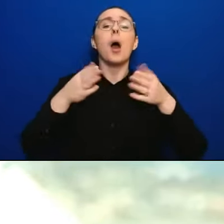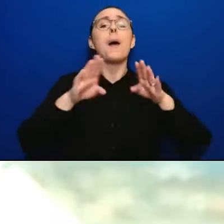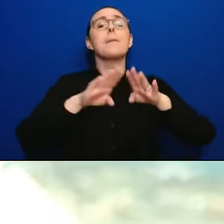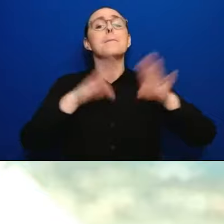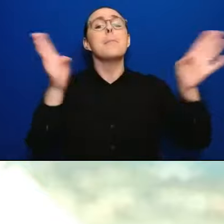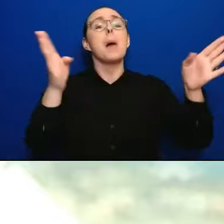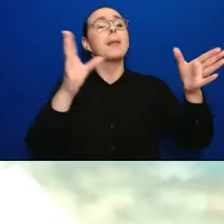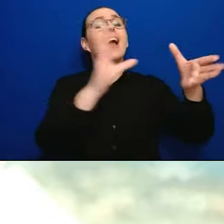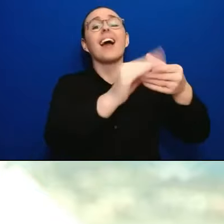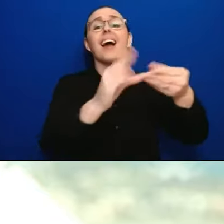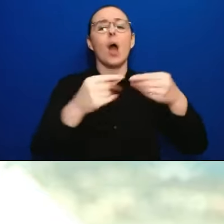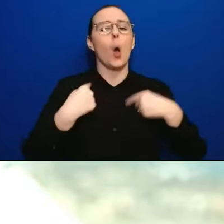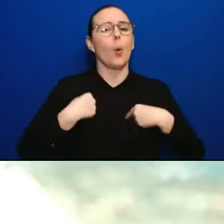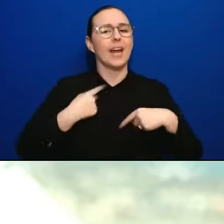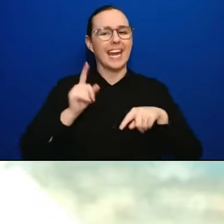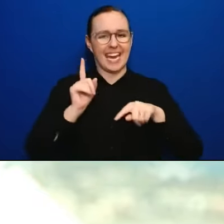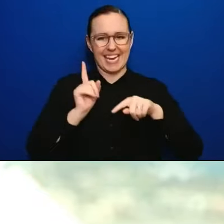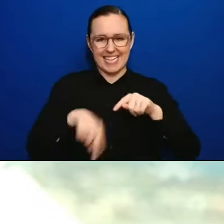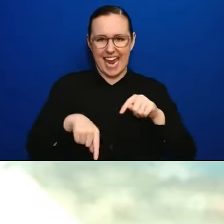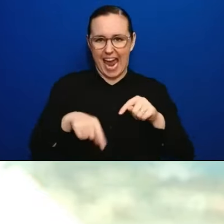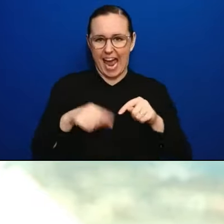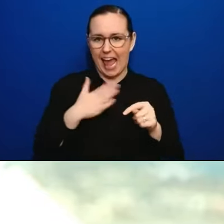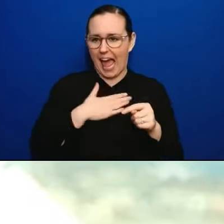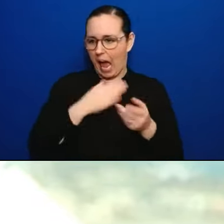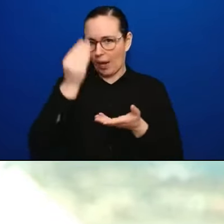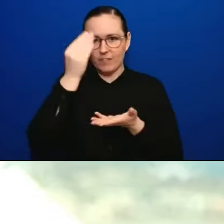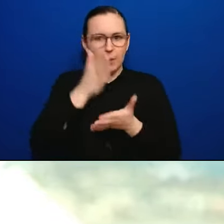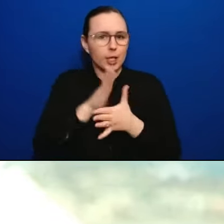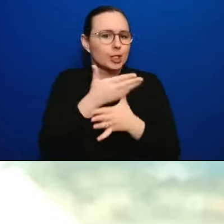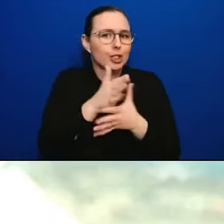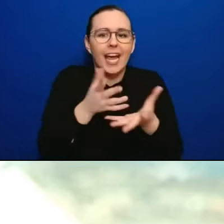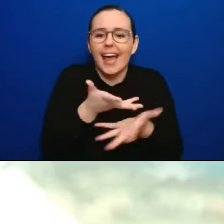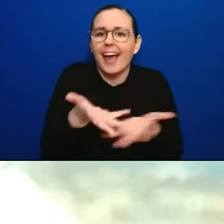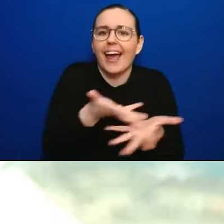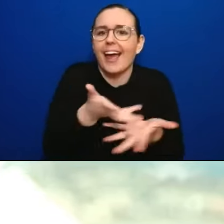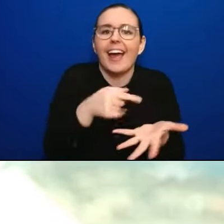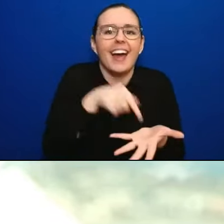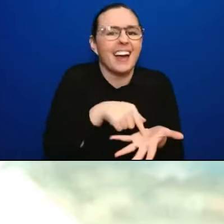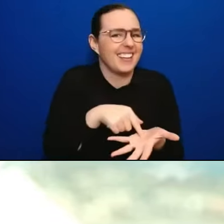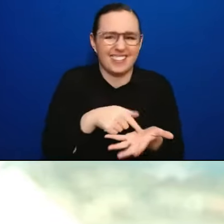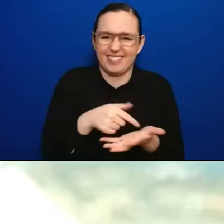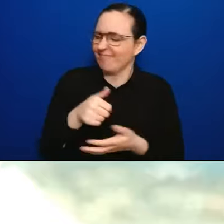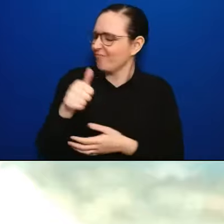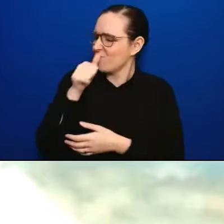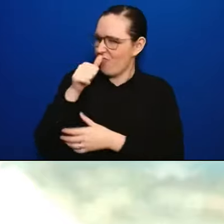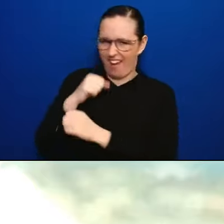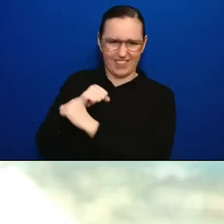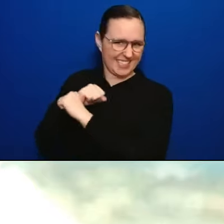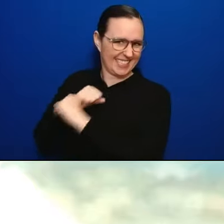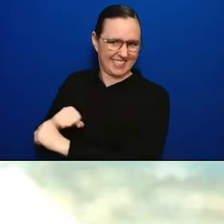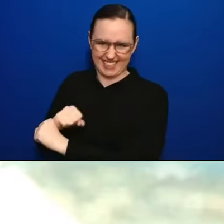and I can't comment on the case just so that everyone understands regardless of